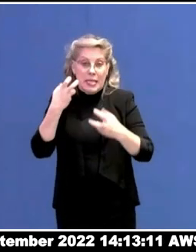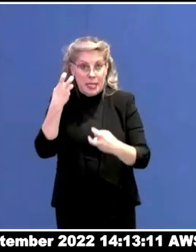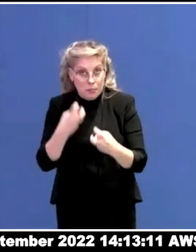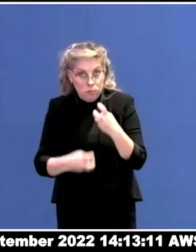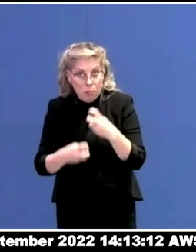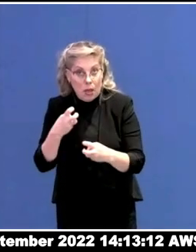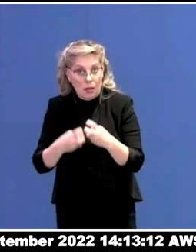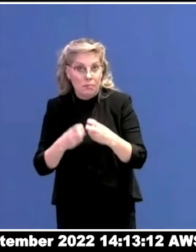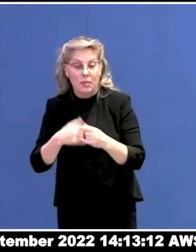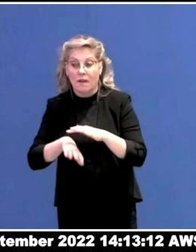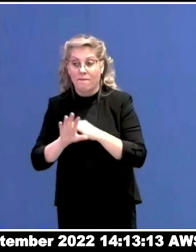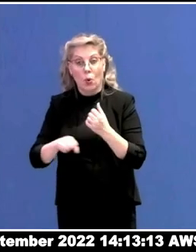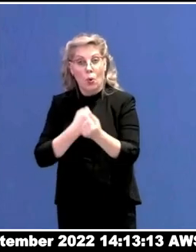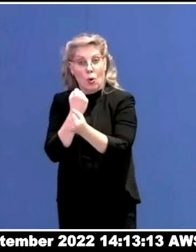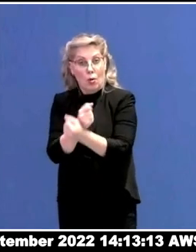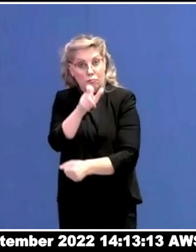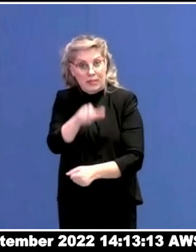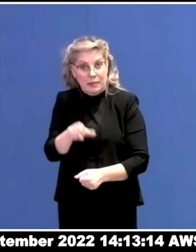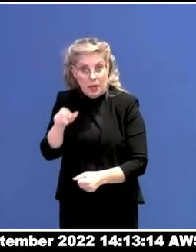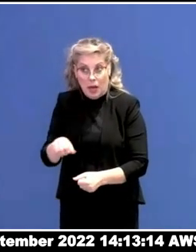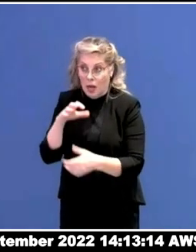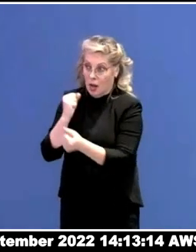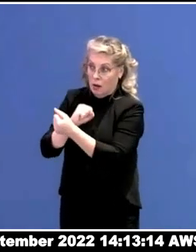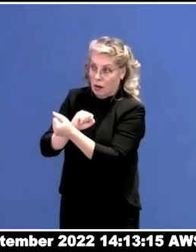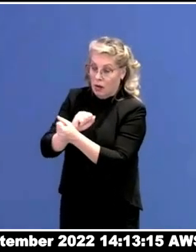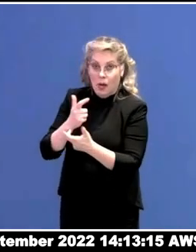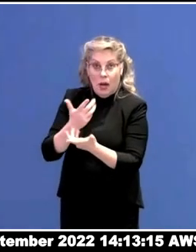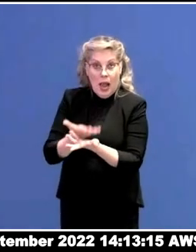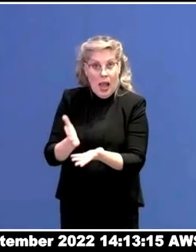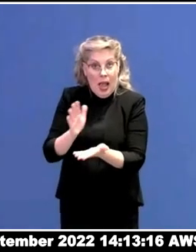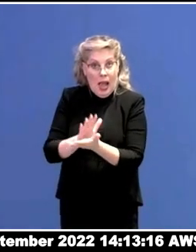if - I believe if they had housing in the first instance, stable, safe housing, they